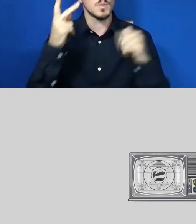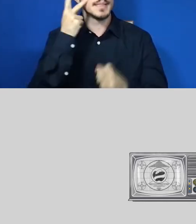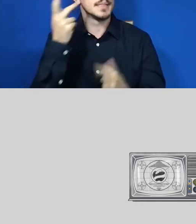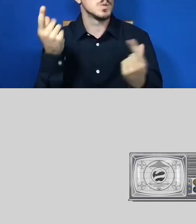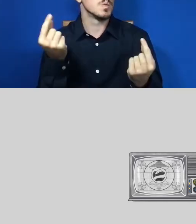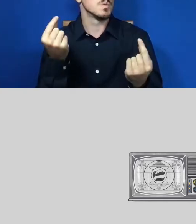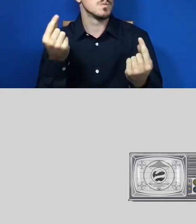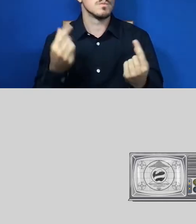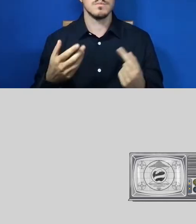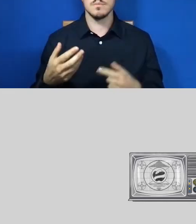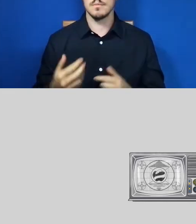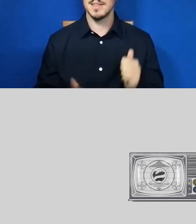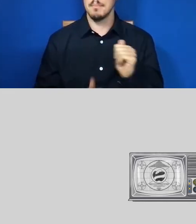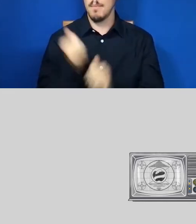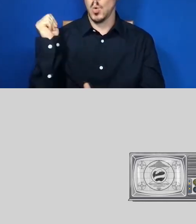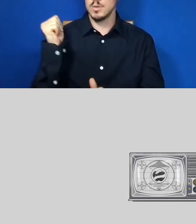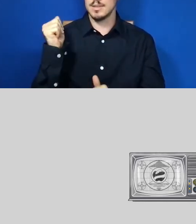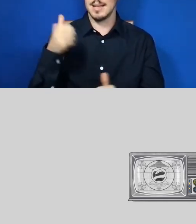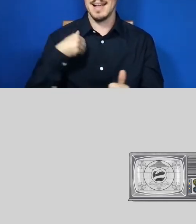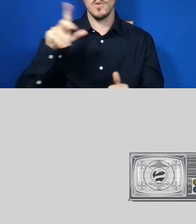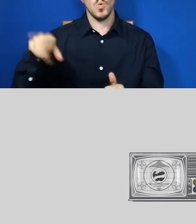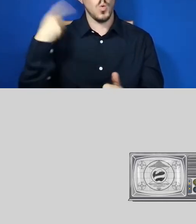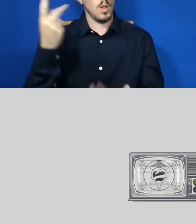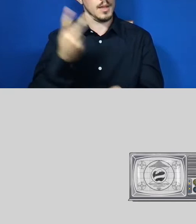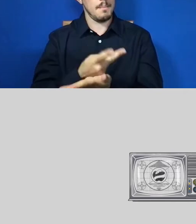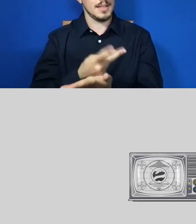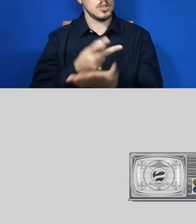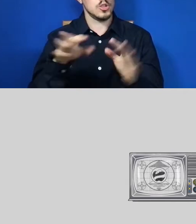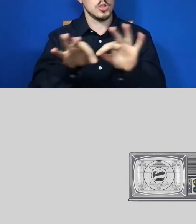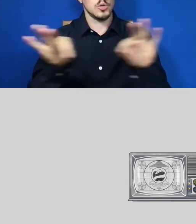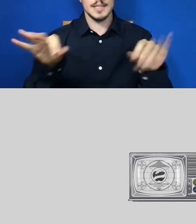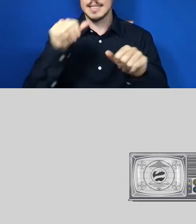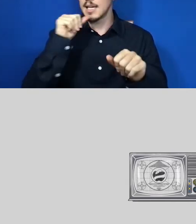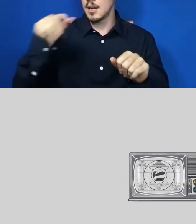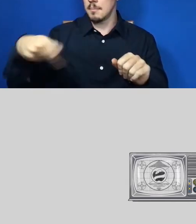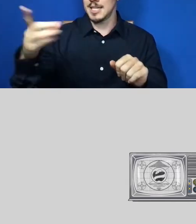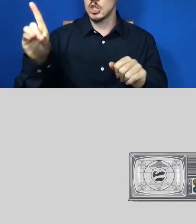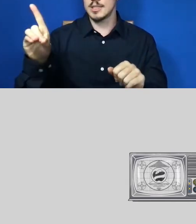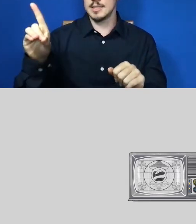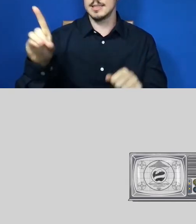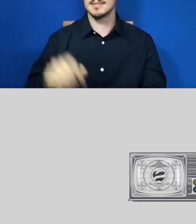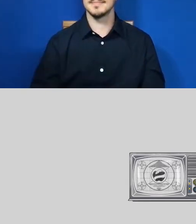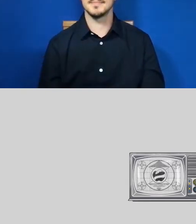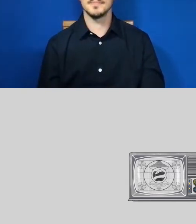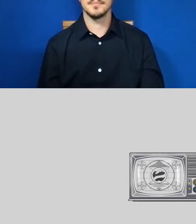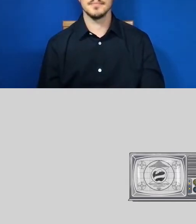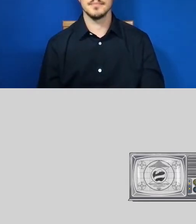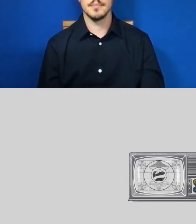You can see here that the majority of data scientists have only a master's degree, not a PhD.